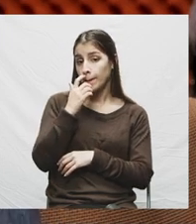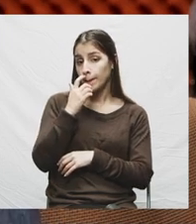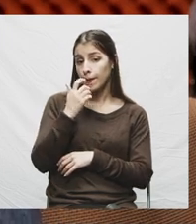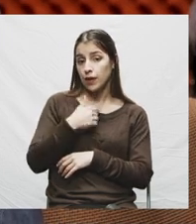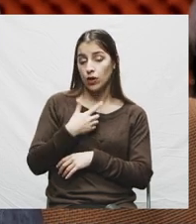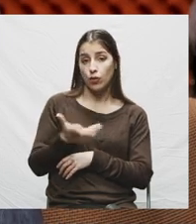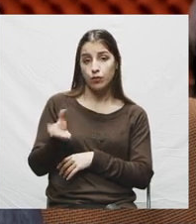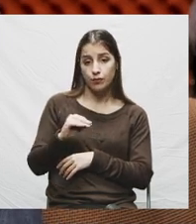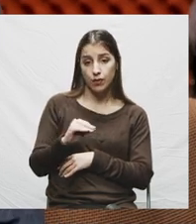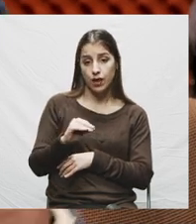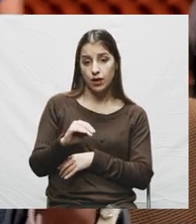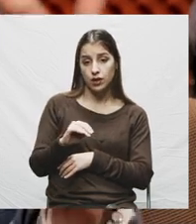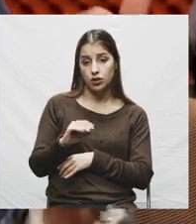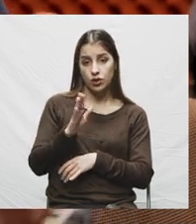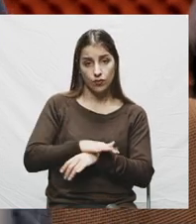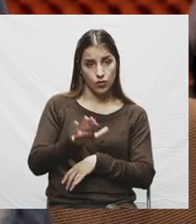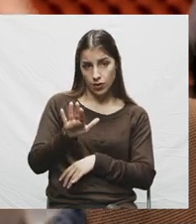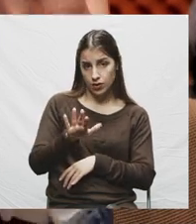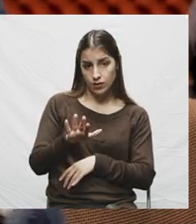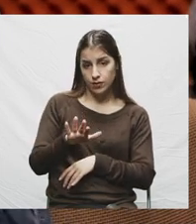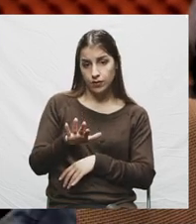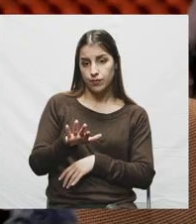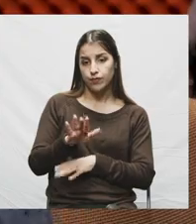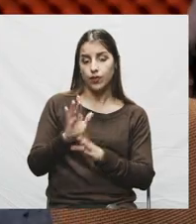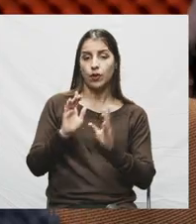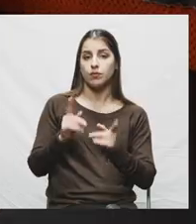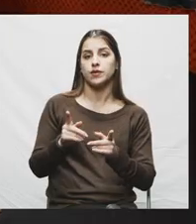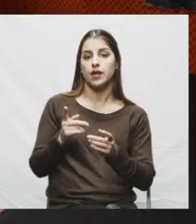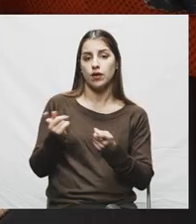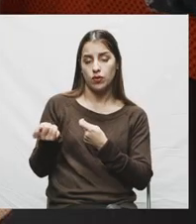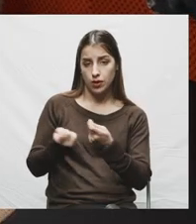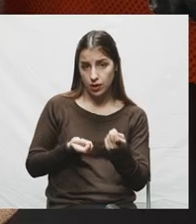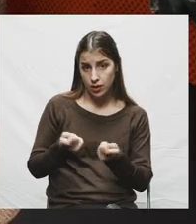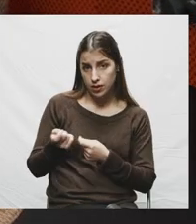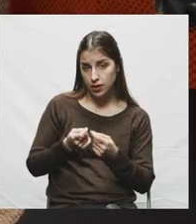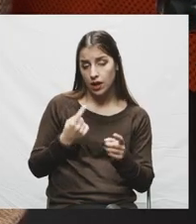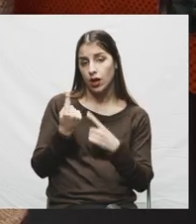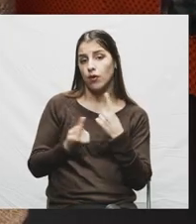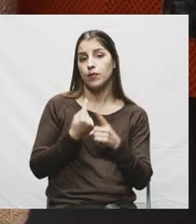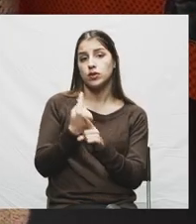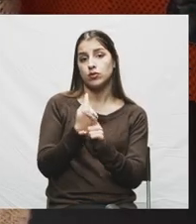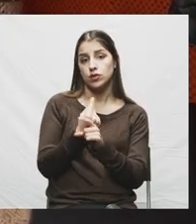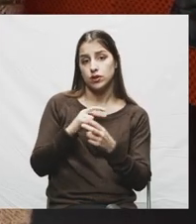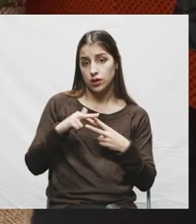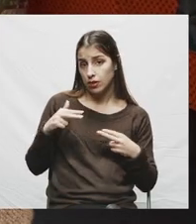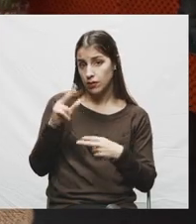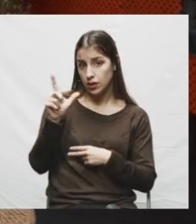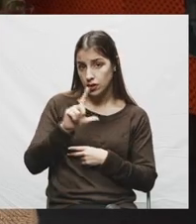I was more in presentations outside of that circuit that were starting to happen, some with the support of the City,